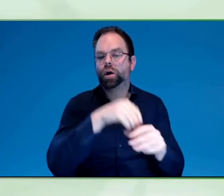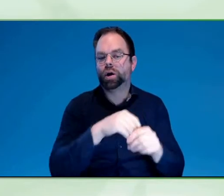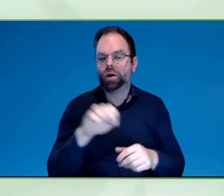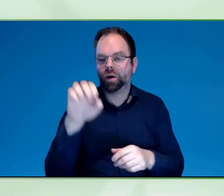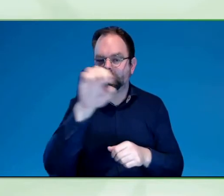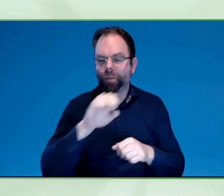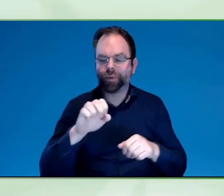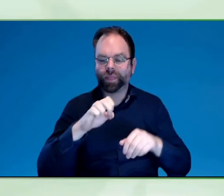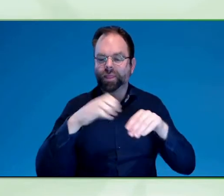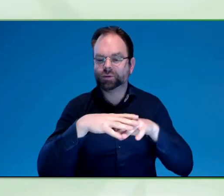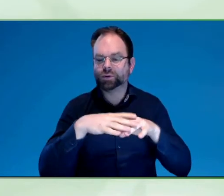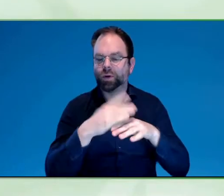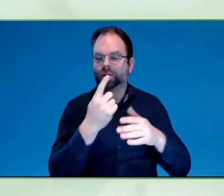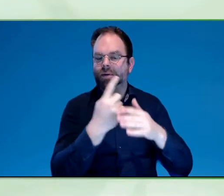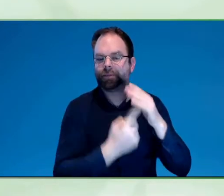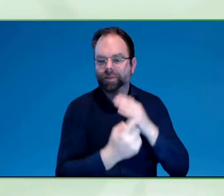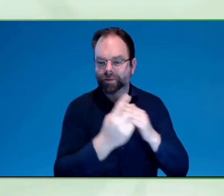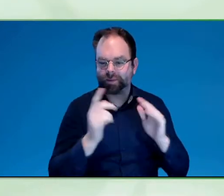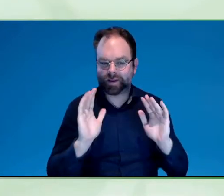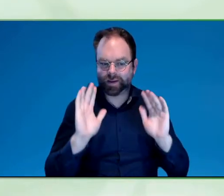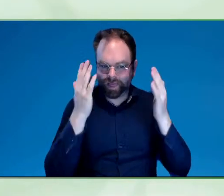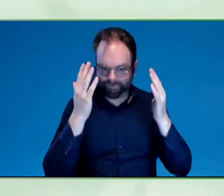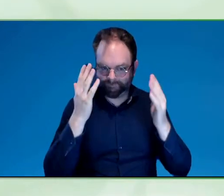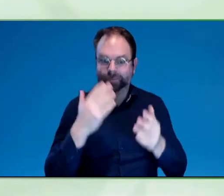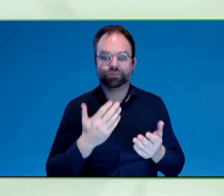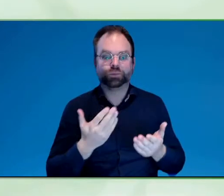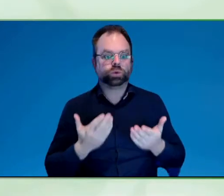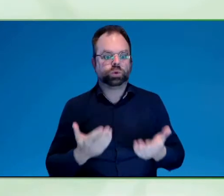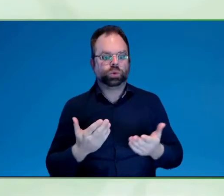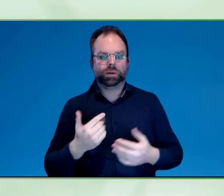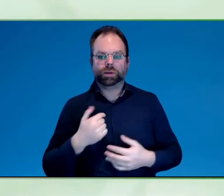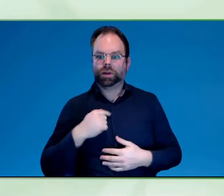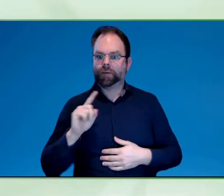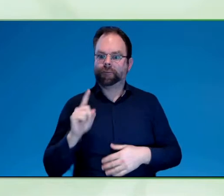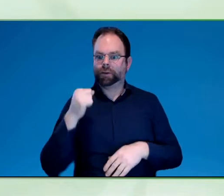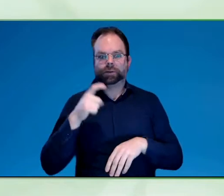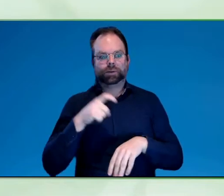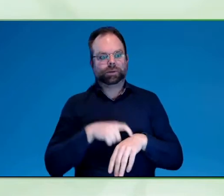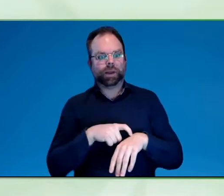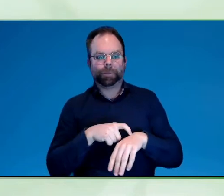And we will talk about EdTech. Maybe, tell us, what is EdTech?